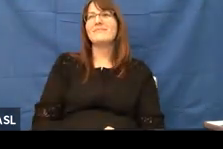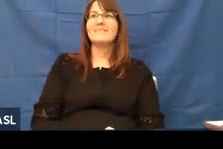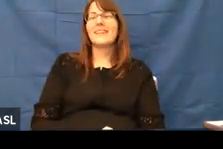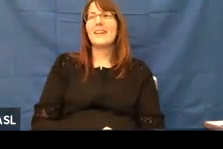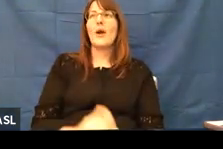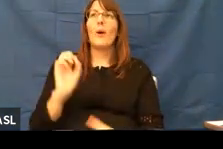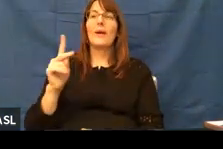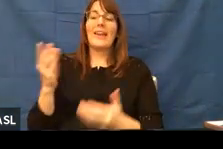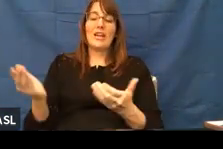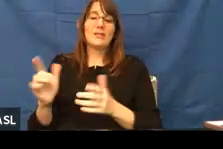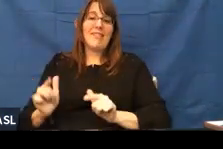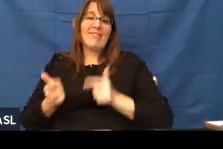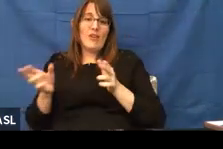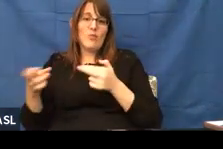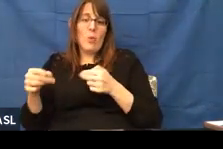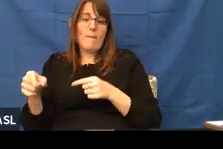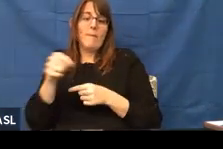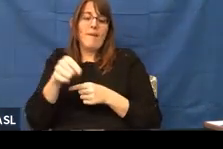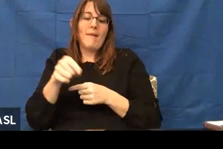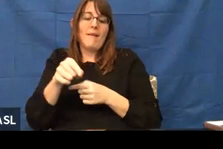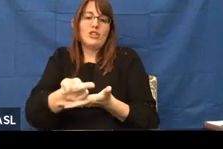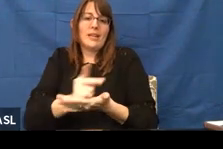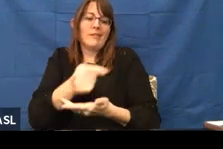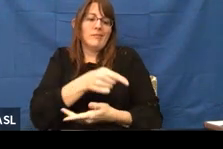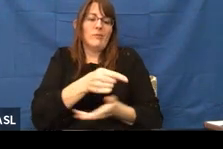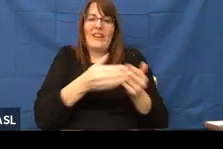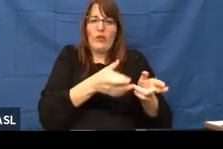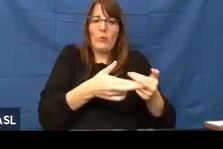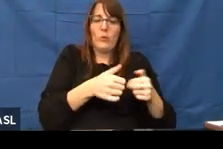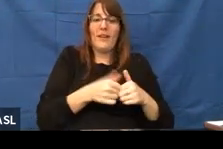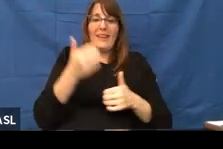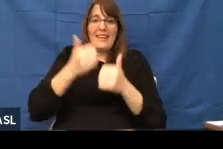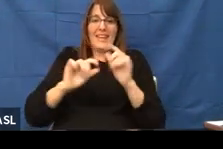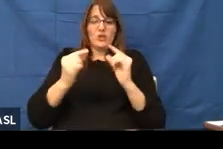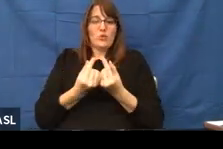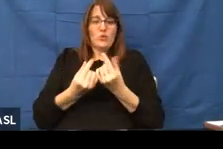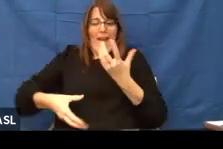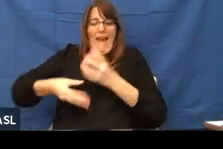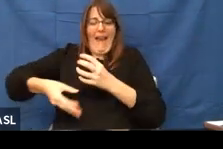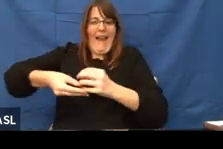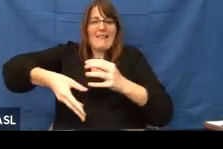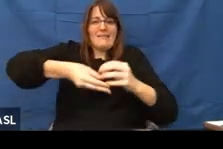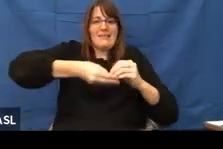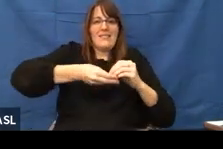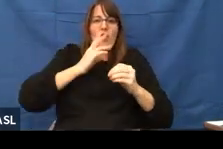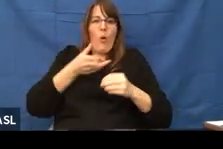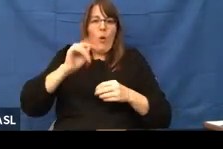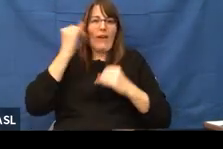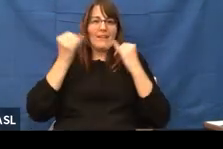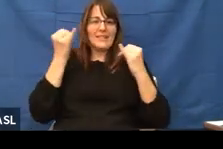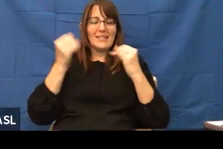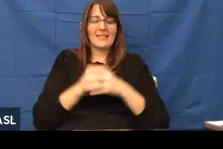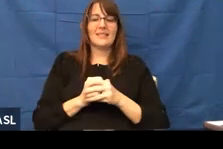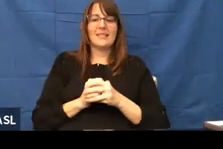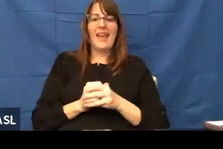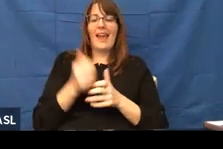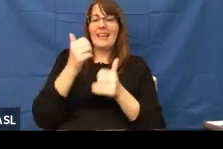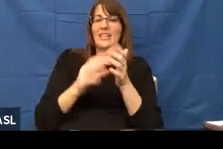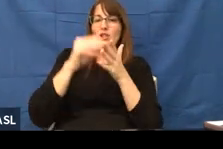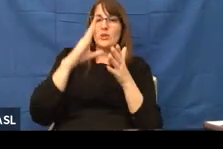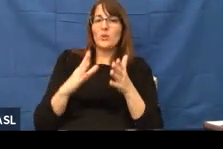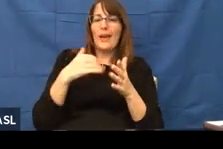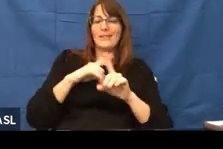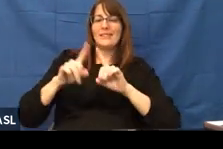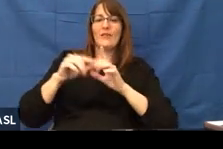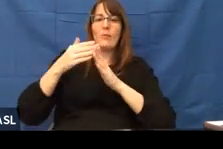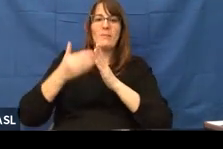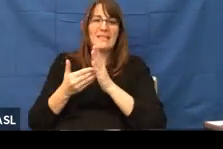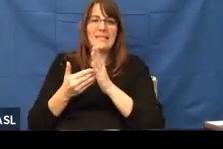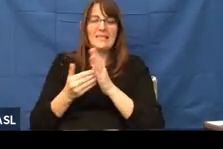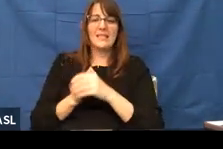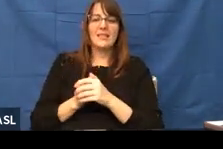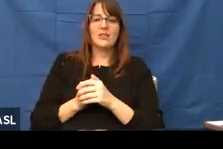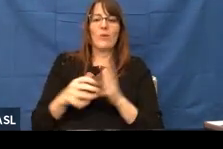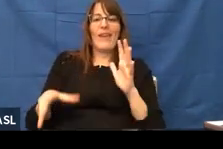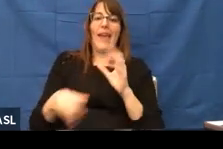Allison Frenzel : The living room. Here's the kitchen. Here's whatever and then each group gets to put their ideas. Maybe each student is in charge of a different component. And so they're adding post it digital post it.